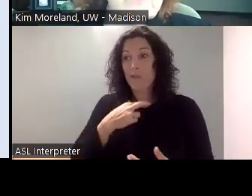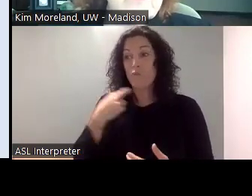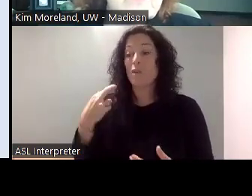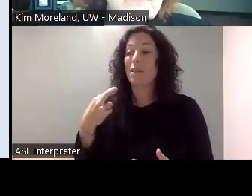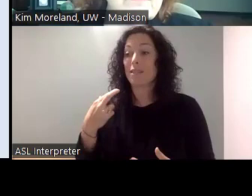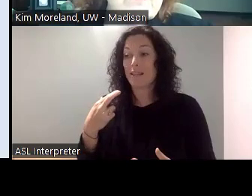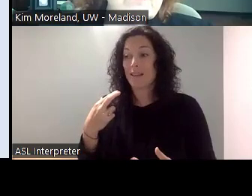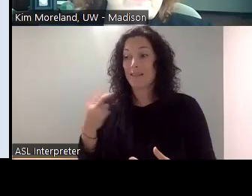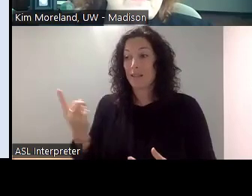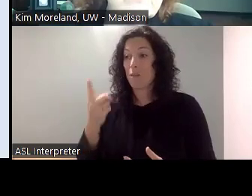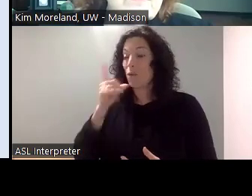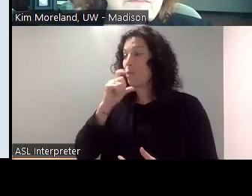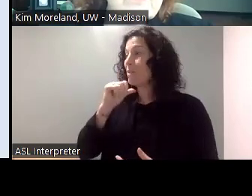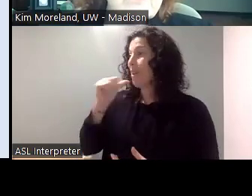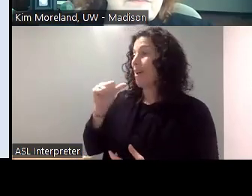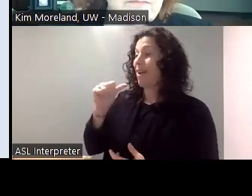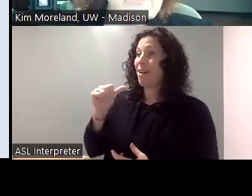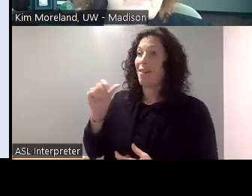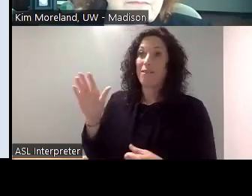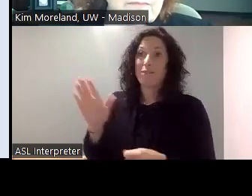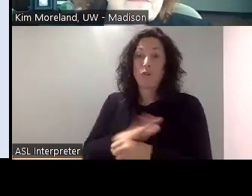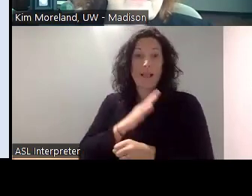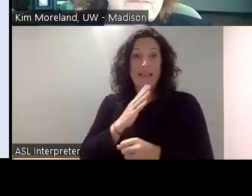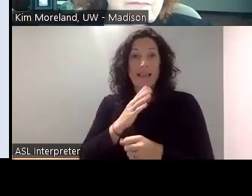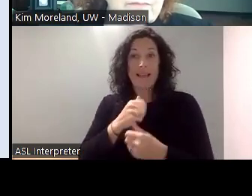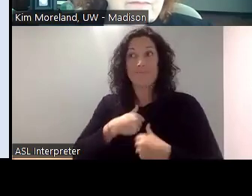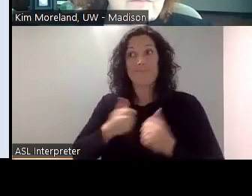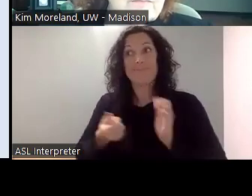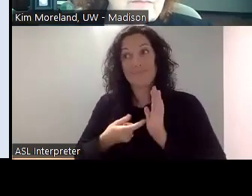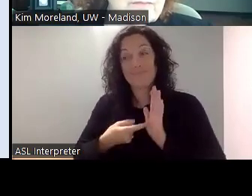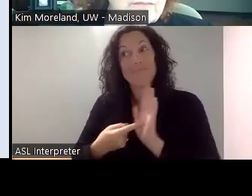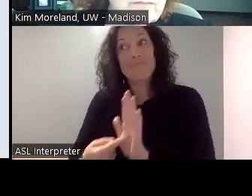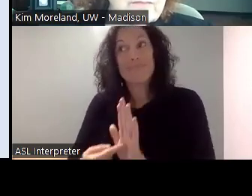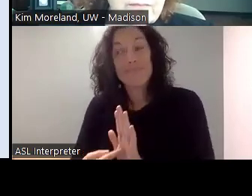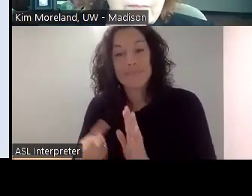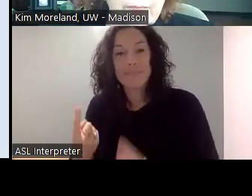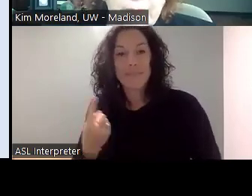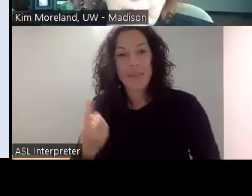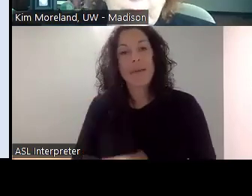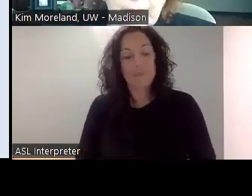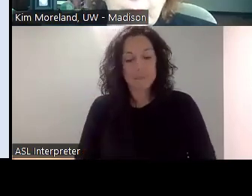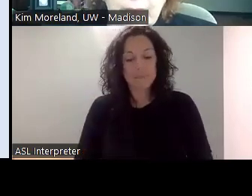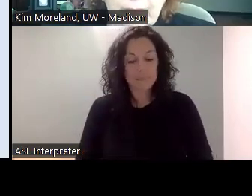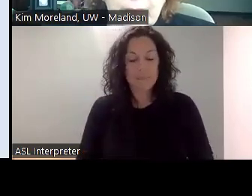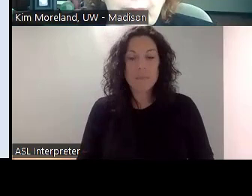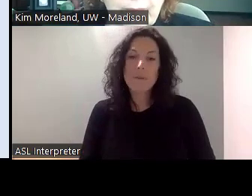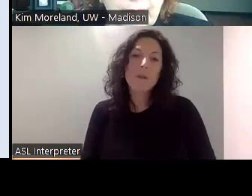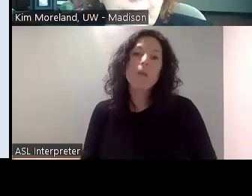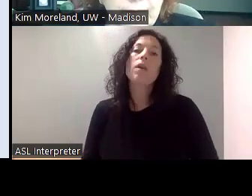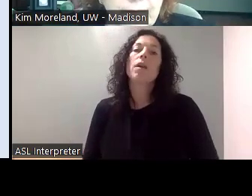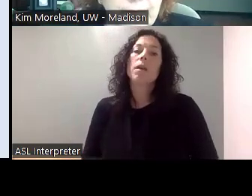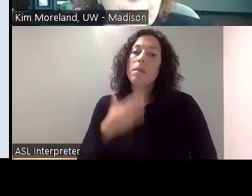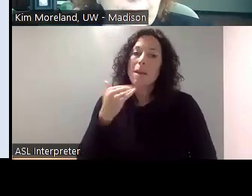who's just not completely forthcoming. So I think in the best way that I can say, this is where,